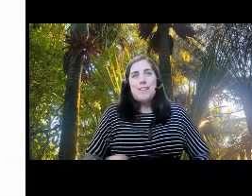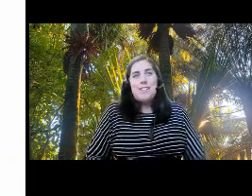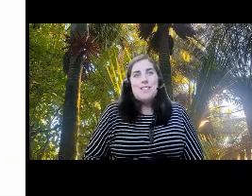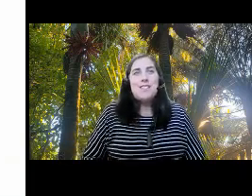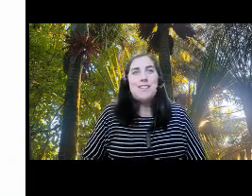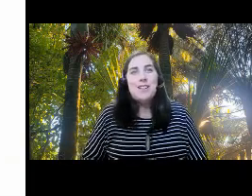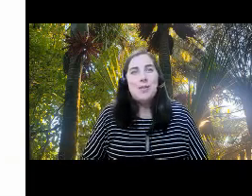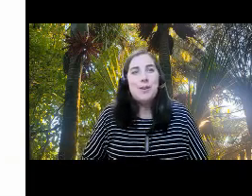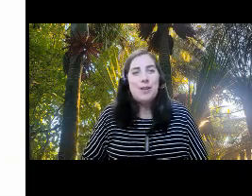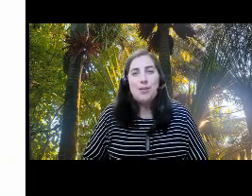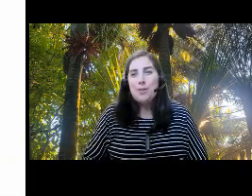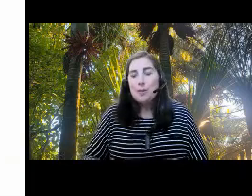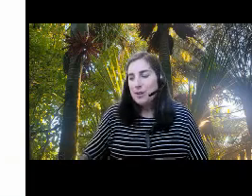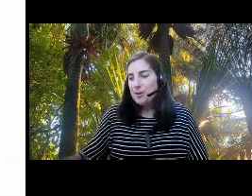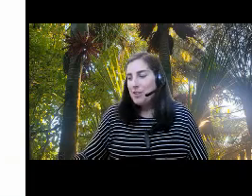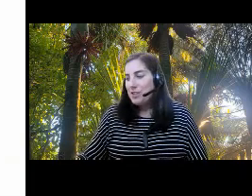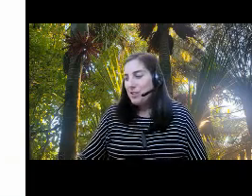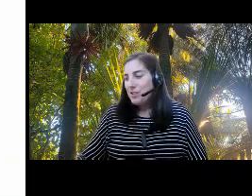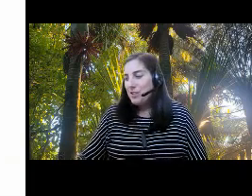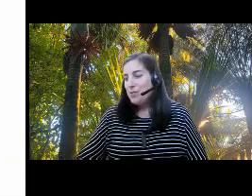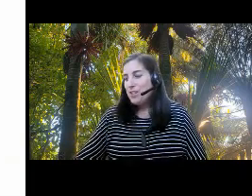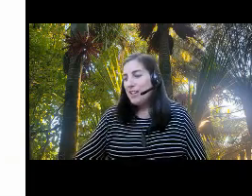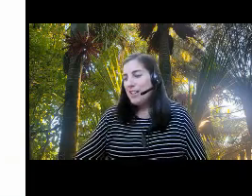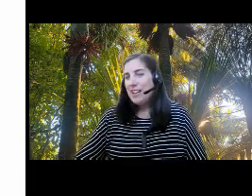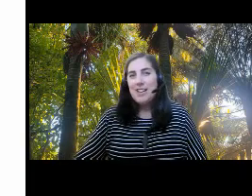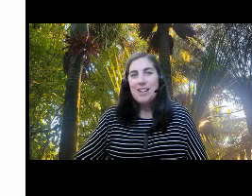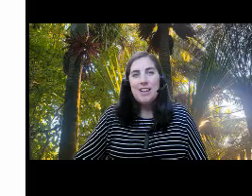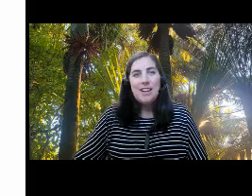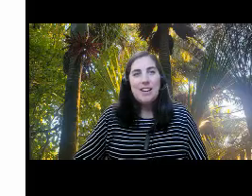But I'm going to start with a question forJacqui.